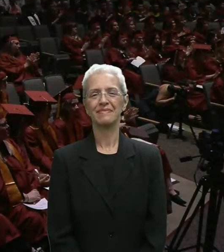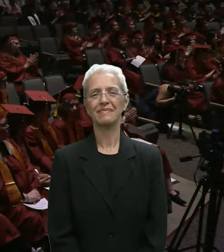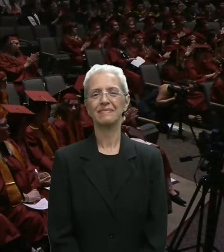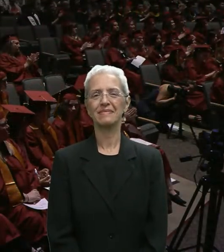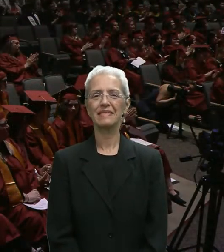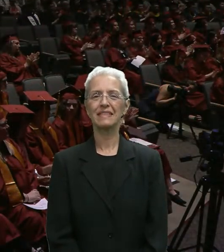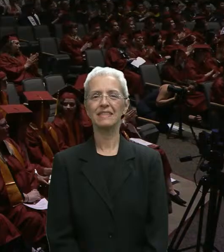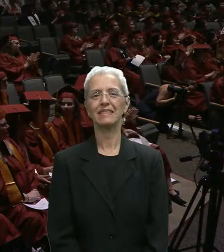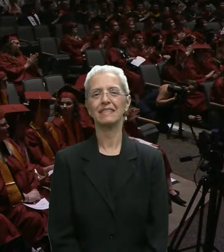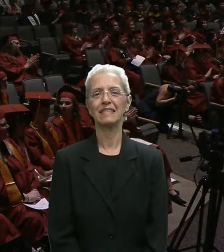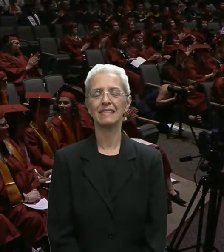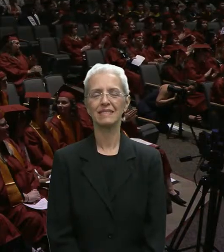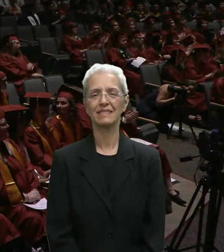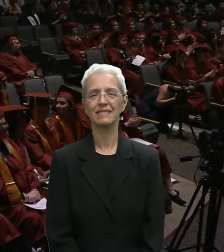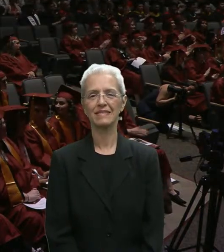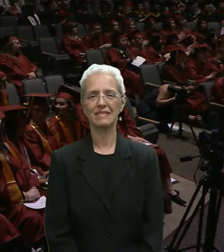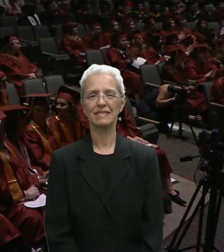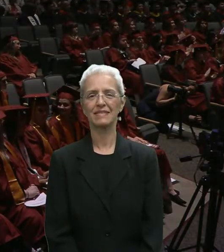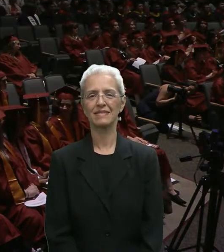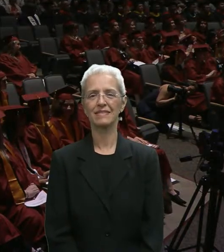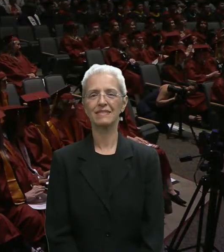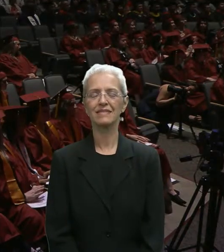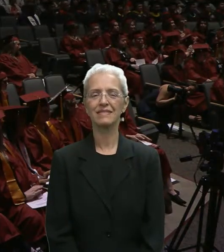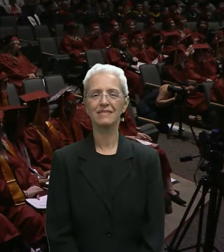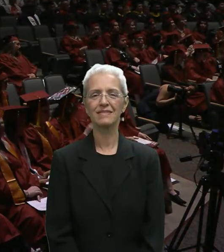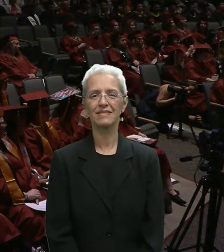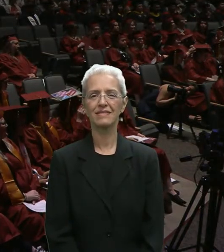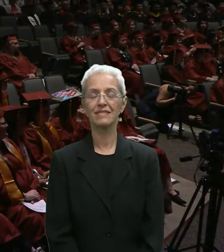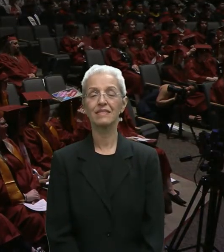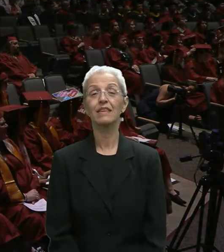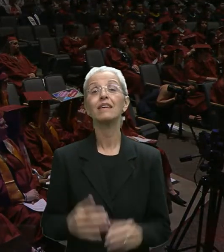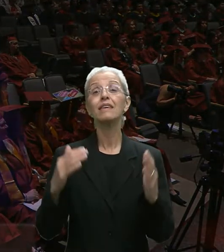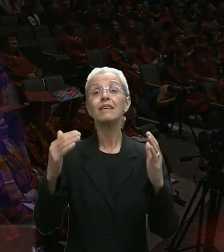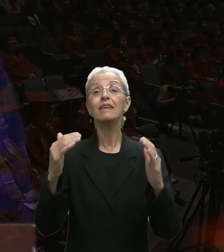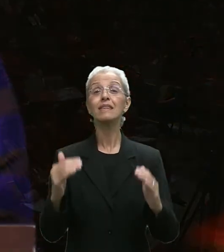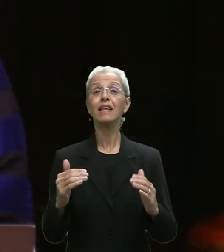people, the Coeur d’Alene tribe, who lived and worked and gathered here along the banks of the river.